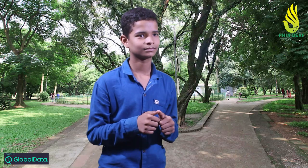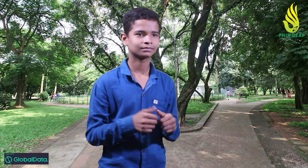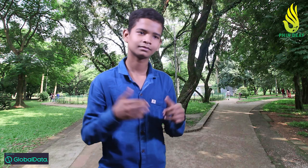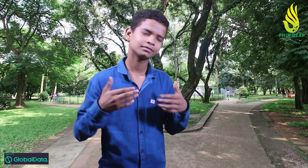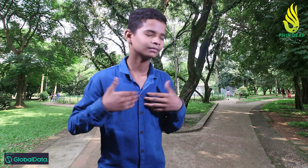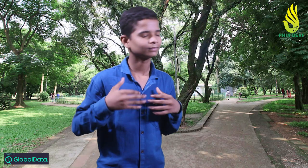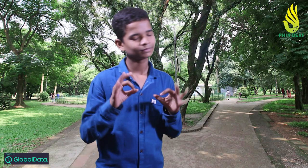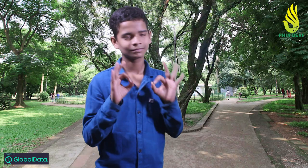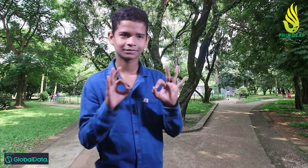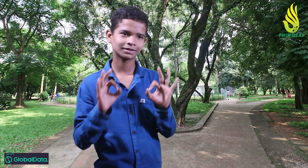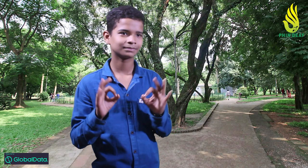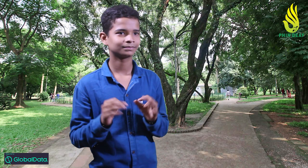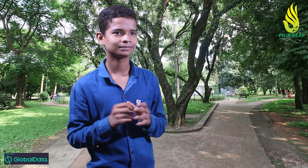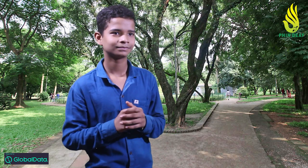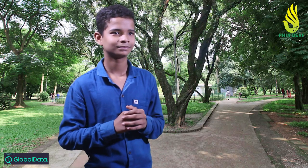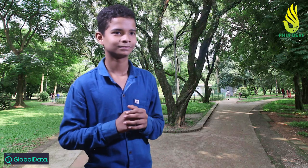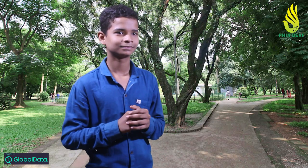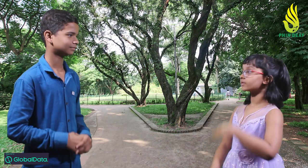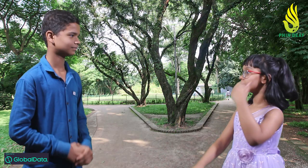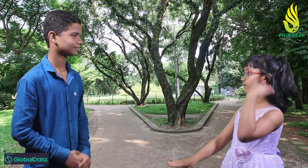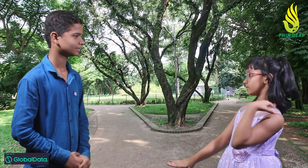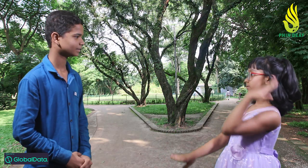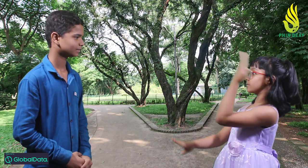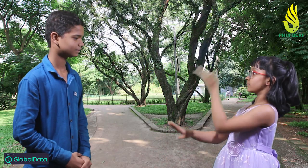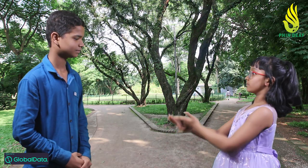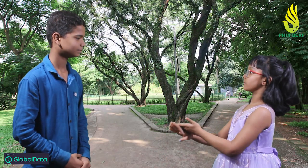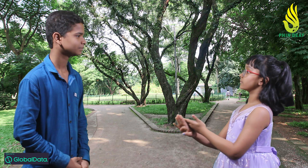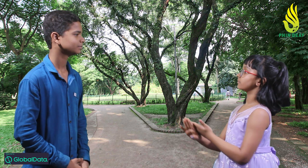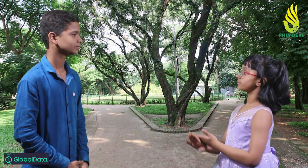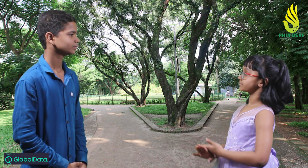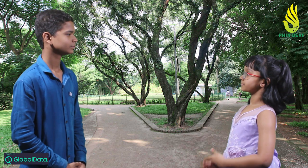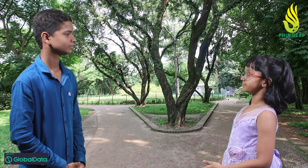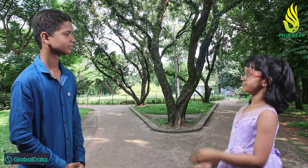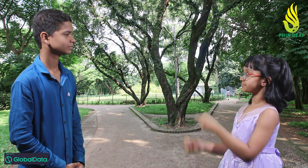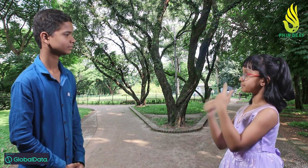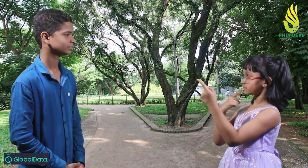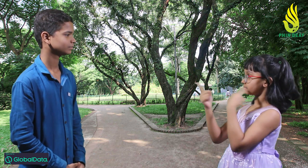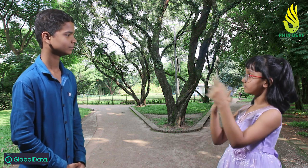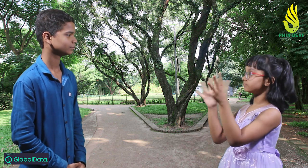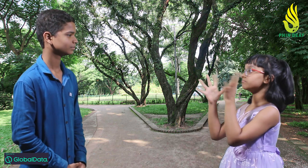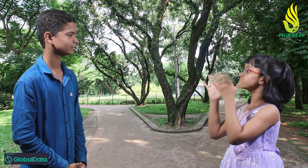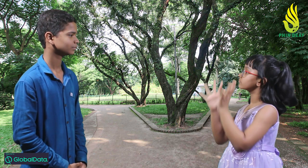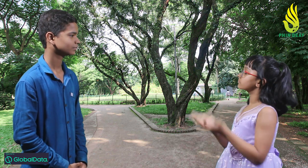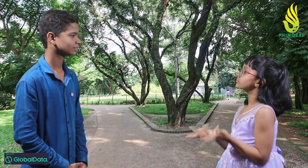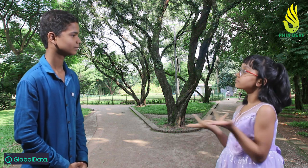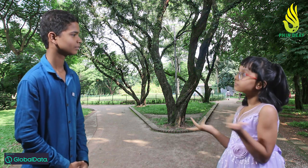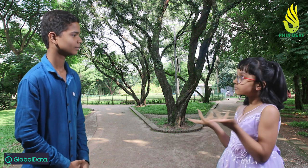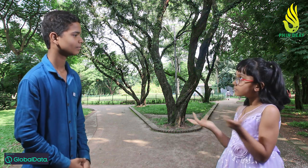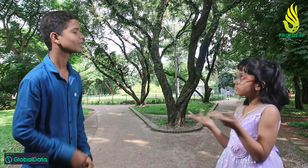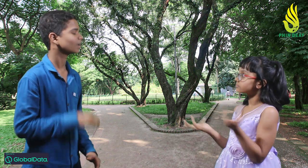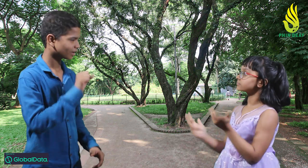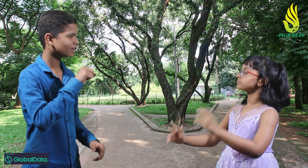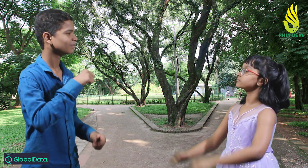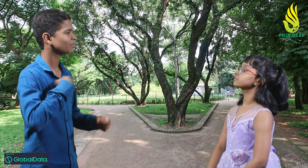I am also very good. It's been a long time we haven't talk ..!! Why ? Yes.